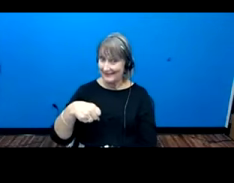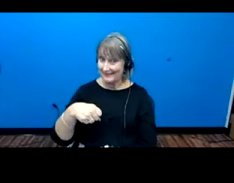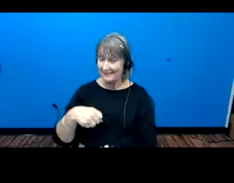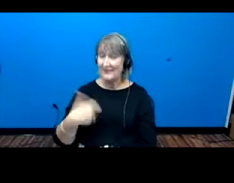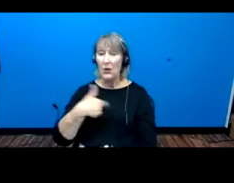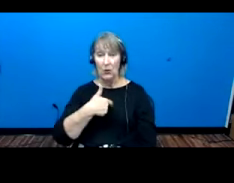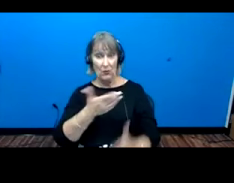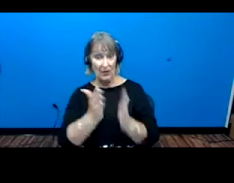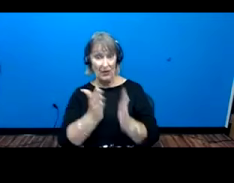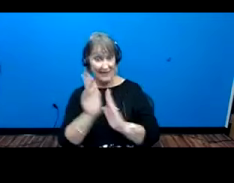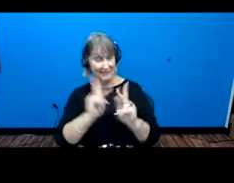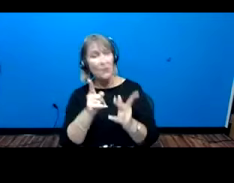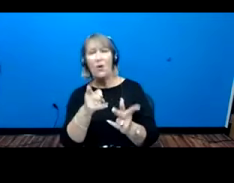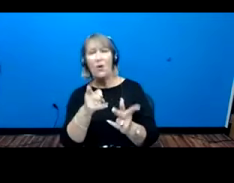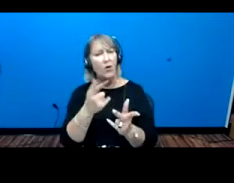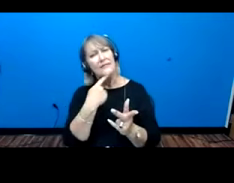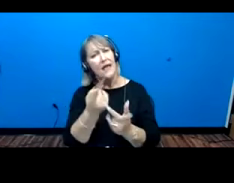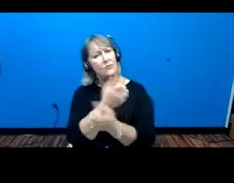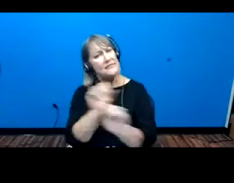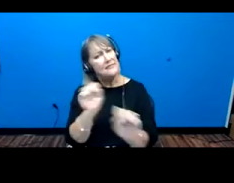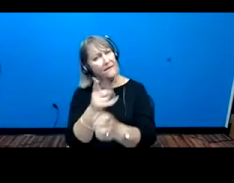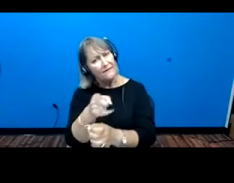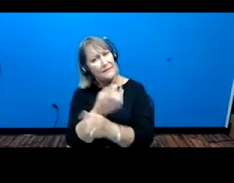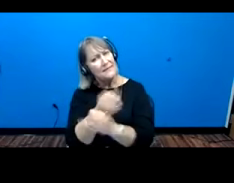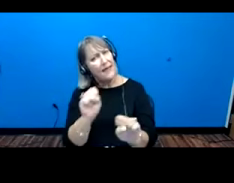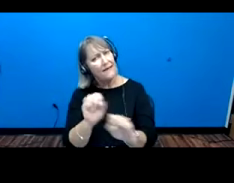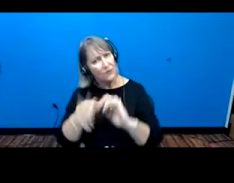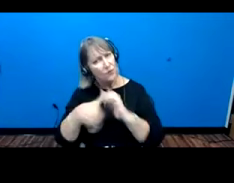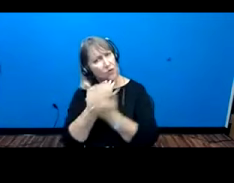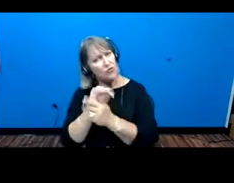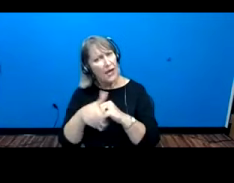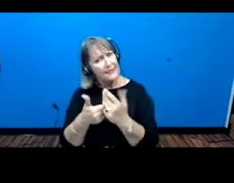you know, to stay safe and understand what washing your hands does, all of that stuff.